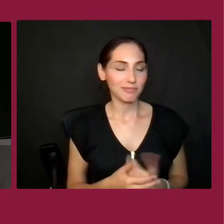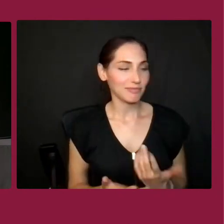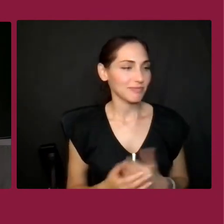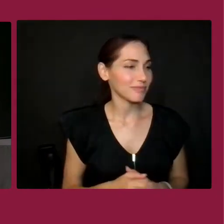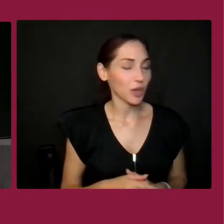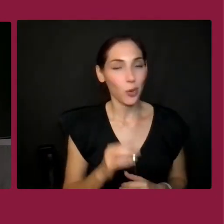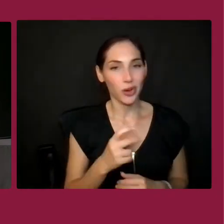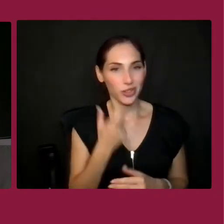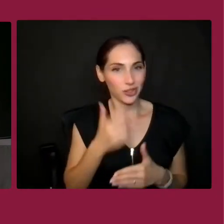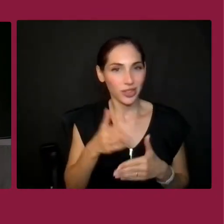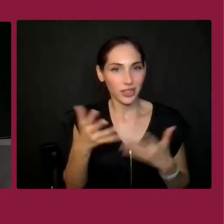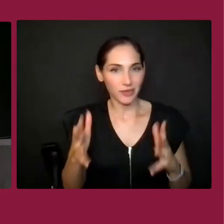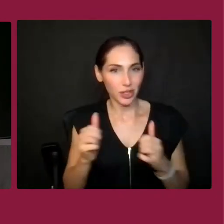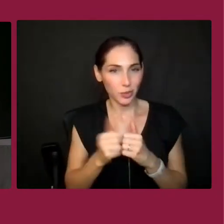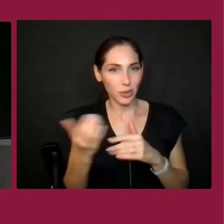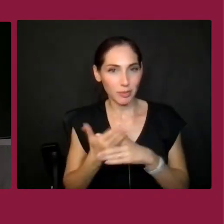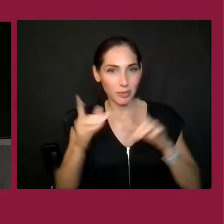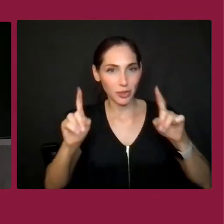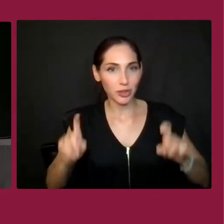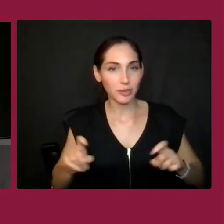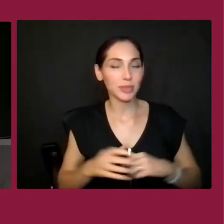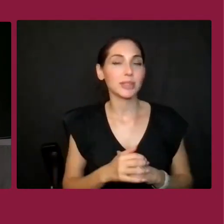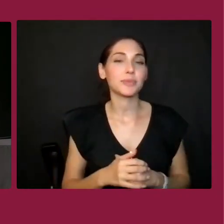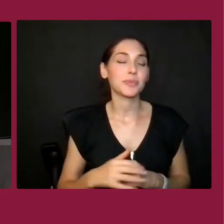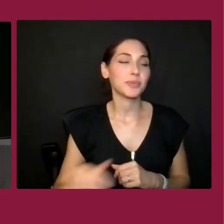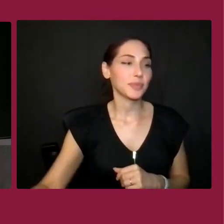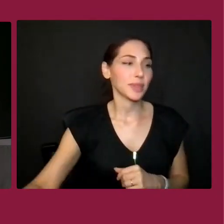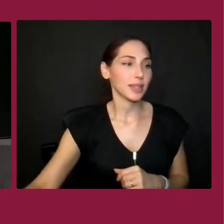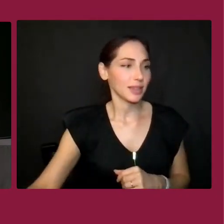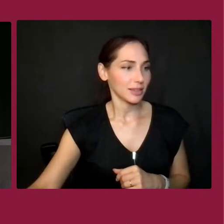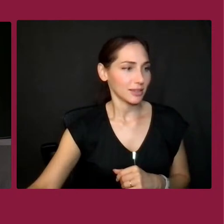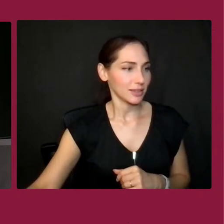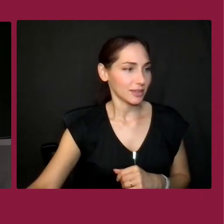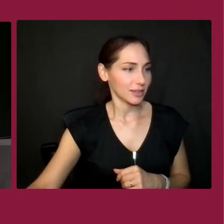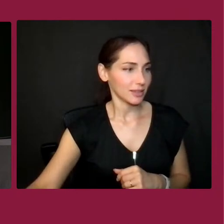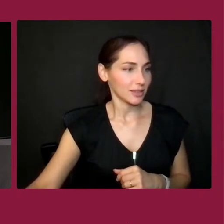and we're really in the depths of our semester now,